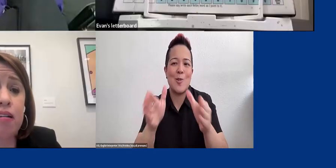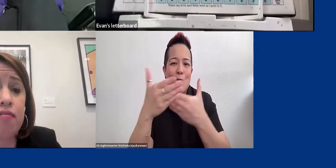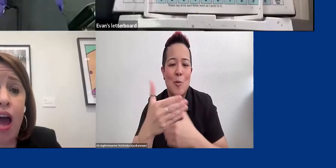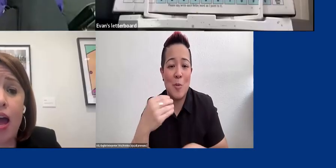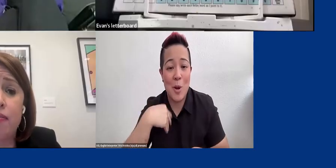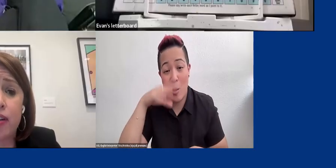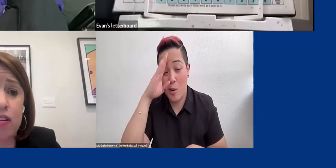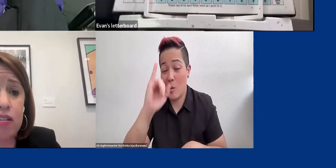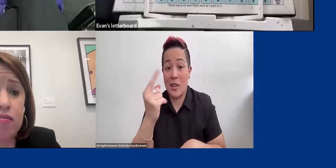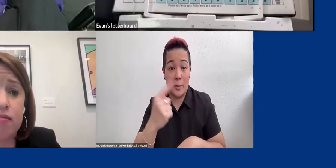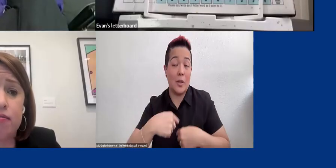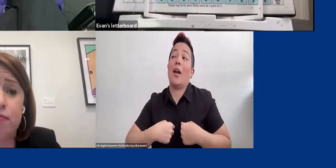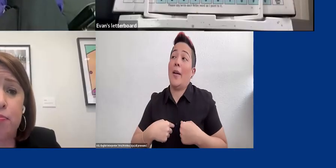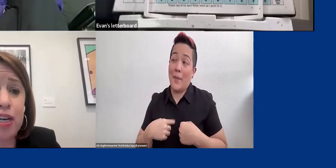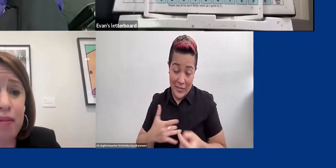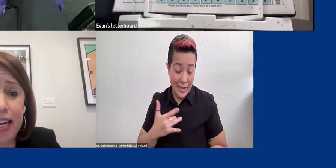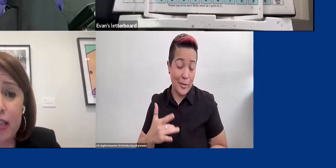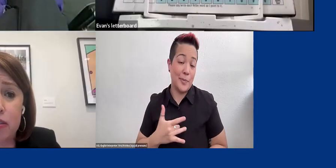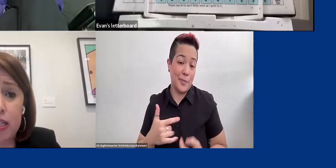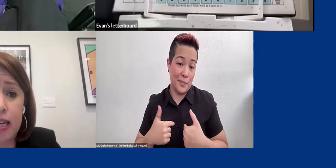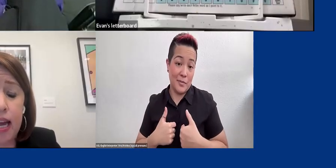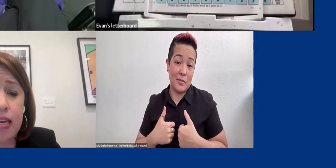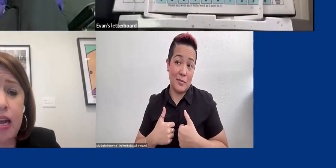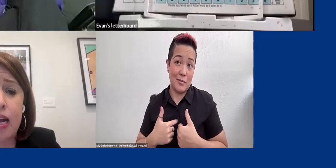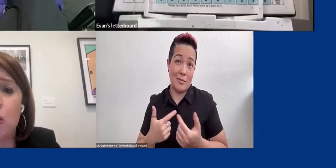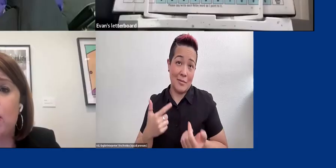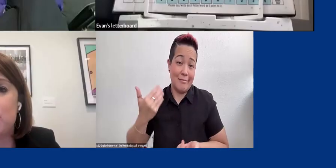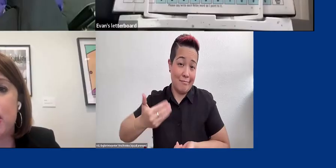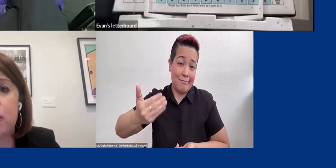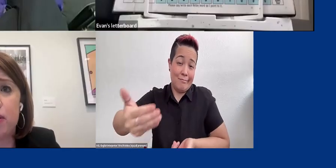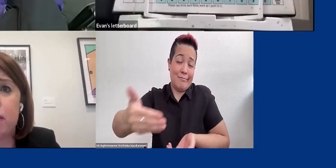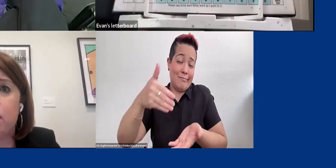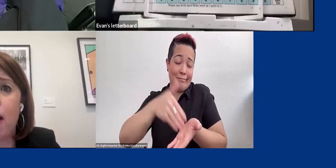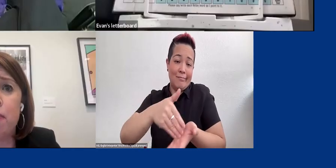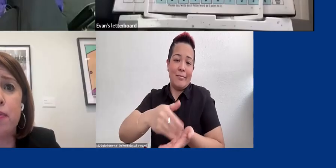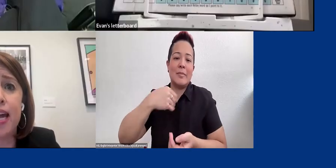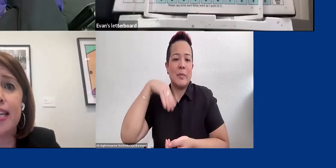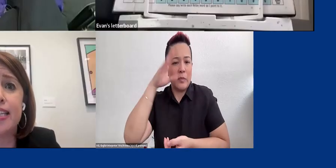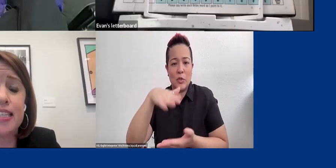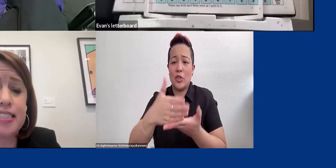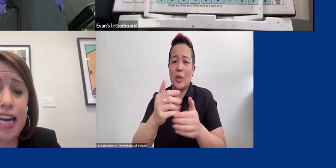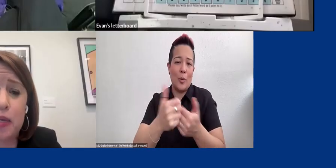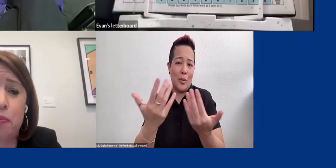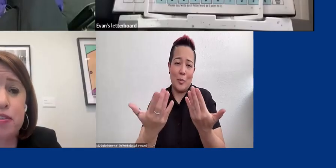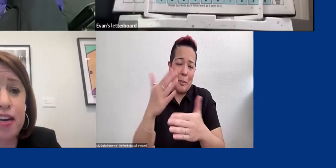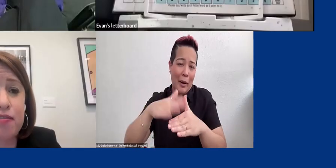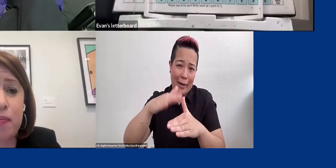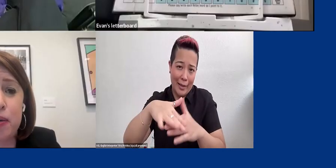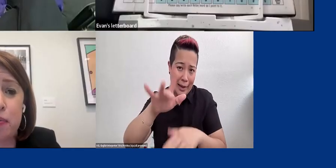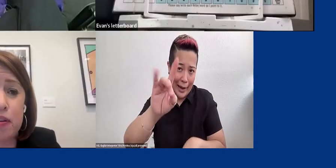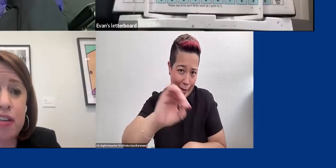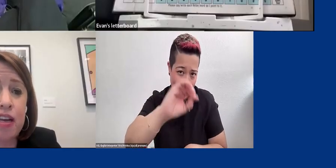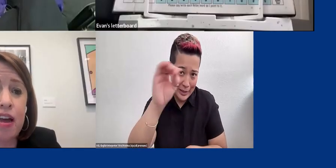something i feel pretty regularly and and i know it's shared with probably at least 80 percent of the people